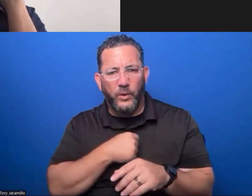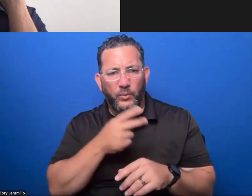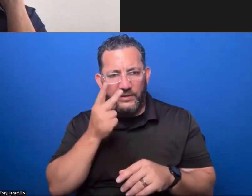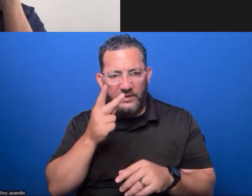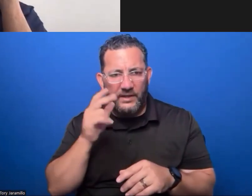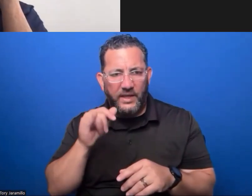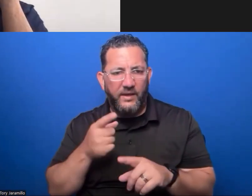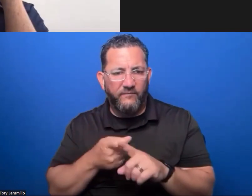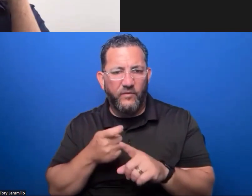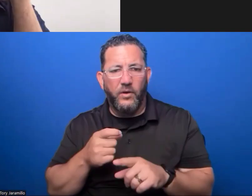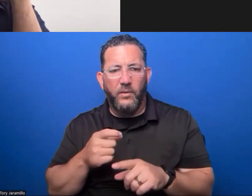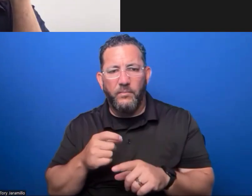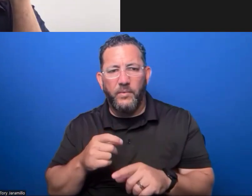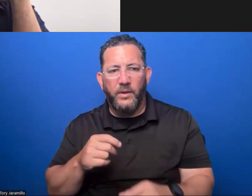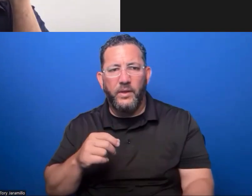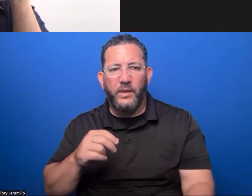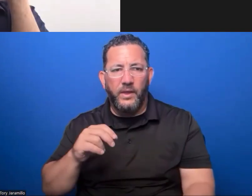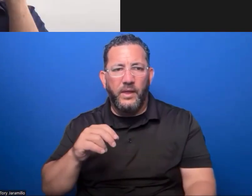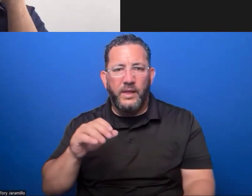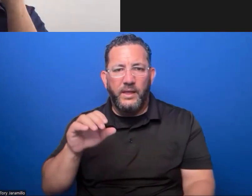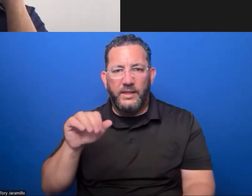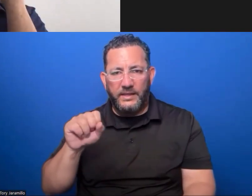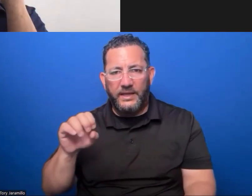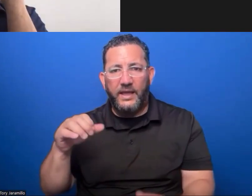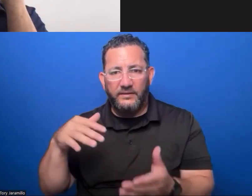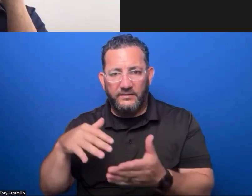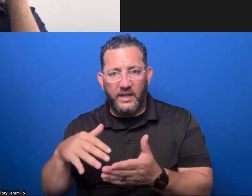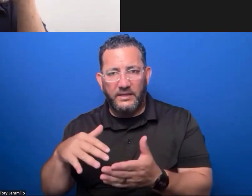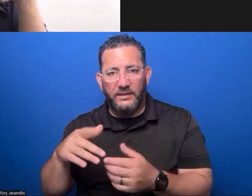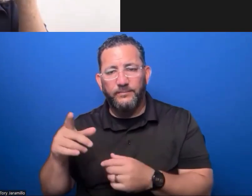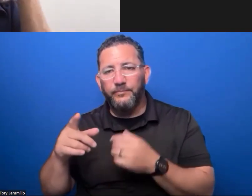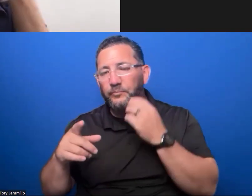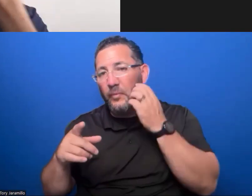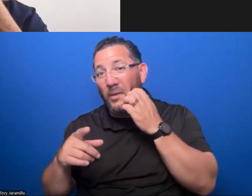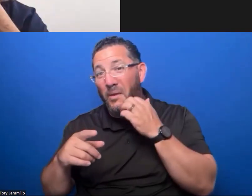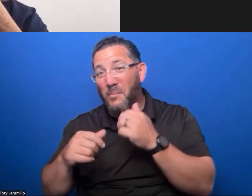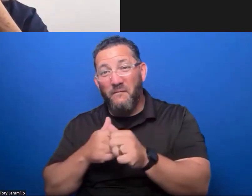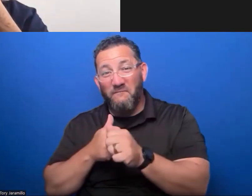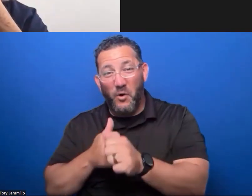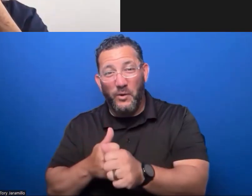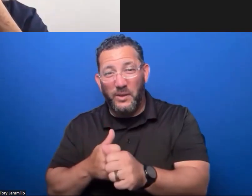study, but as far as following them, I just know the success of